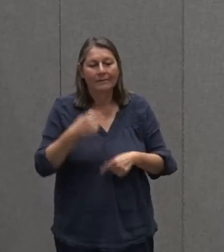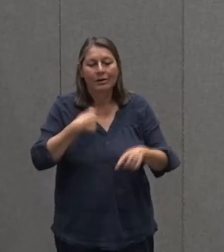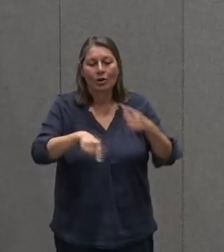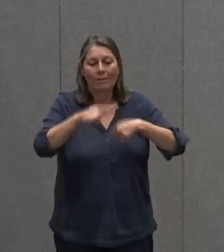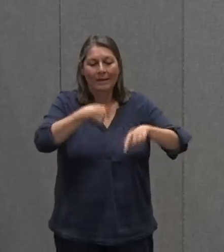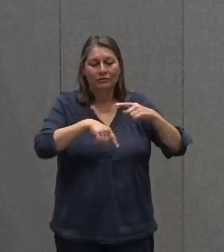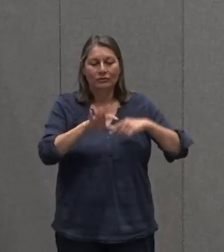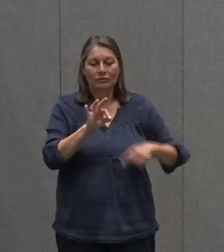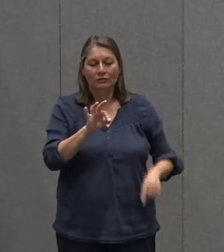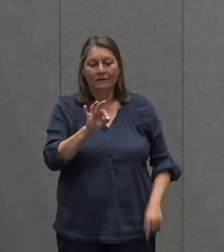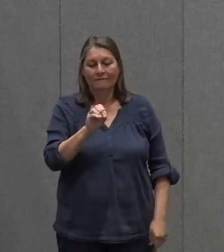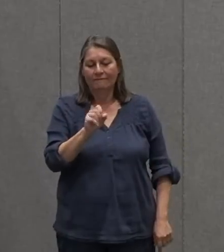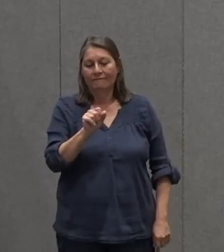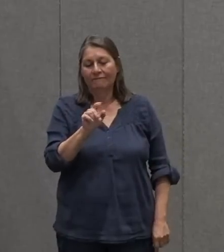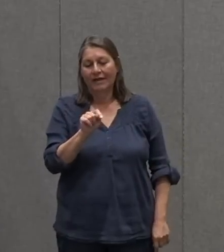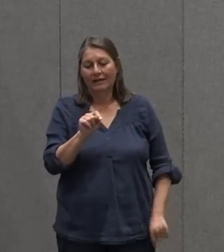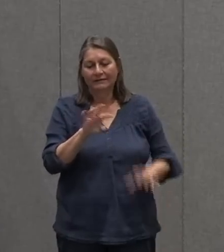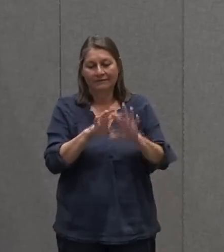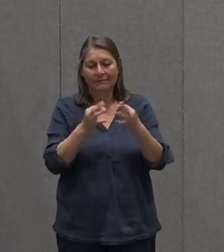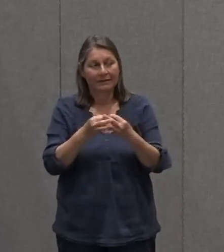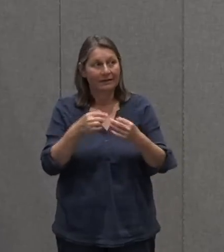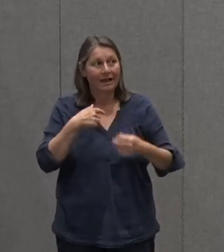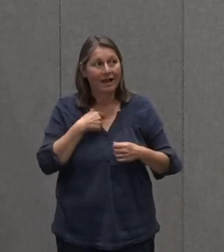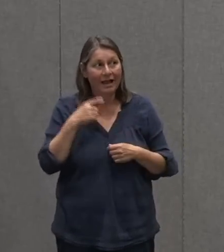I think nine plus 16 would equal 25.